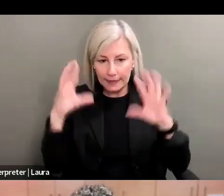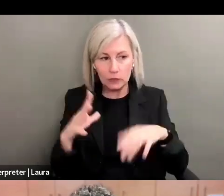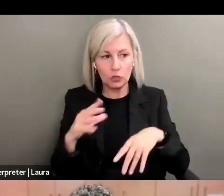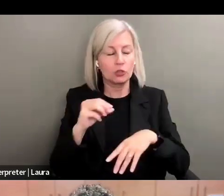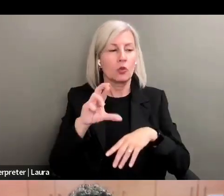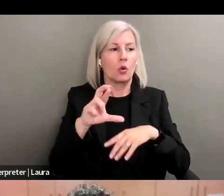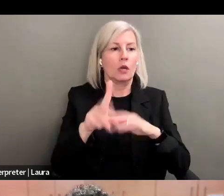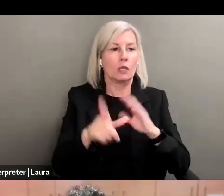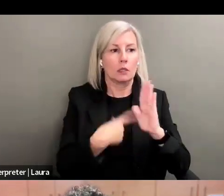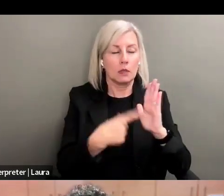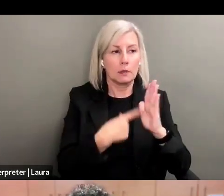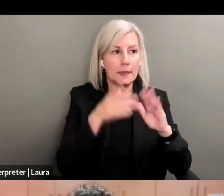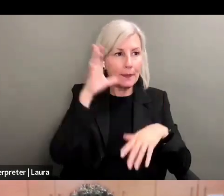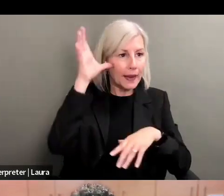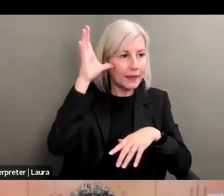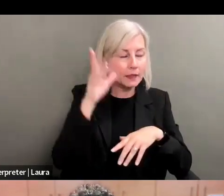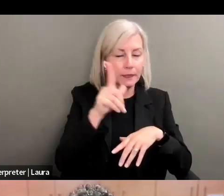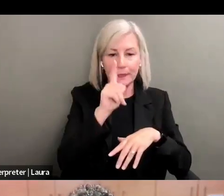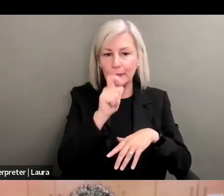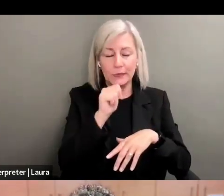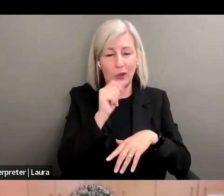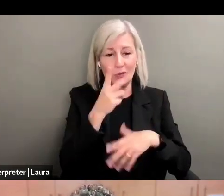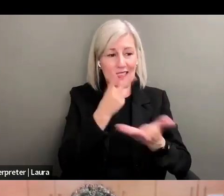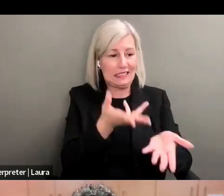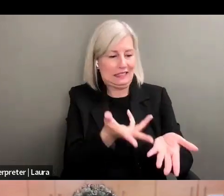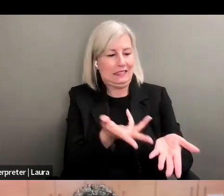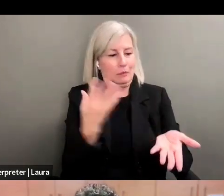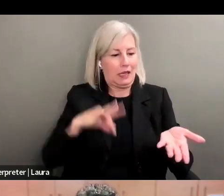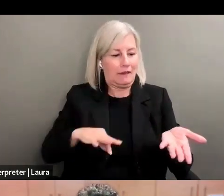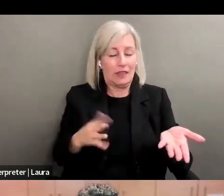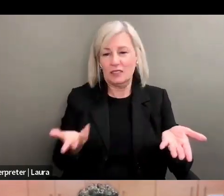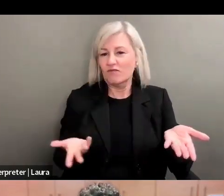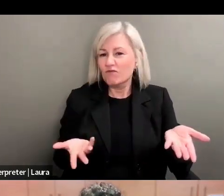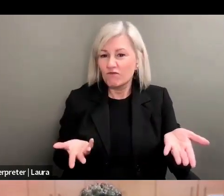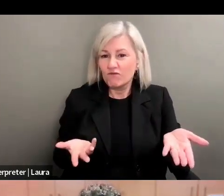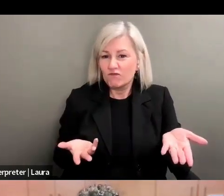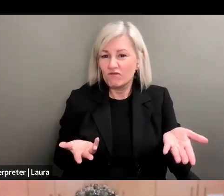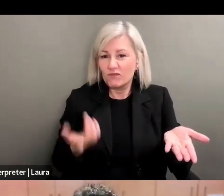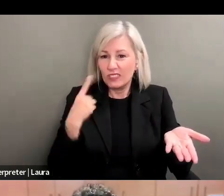sometimes parents who don't see the value in this. What I try to do for